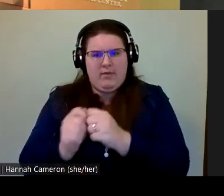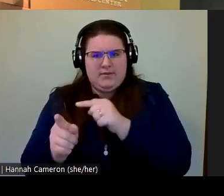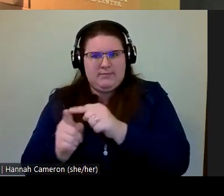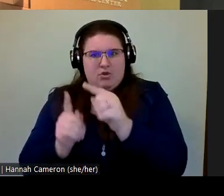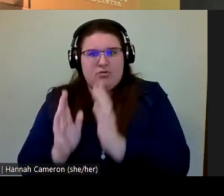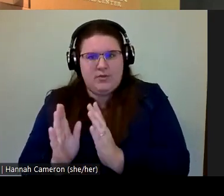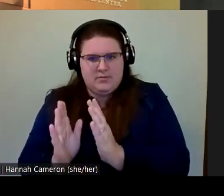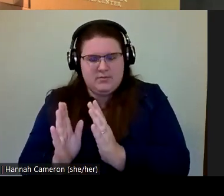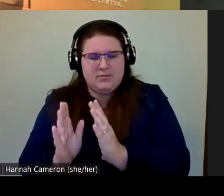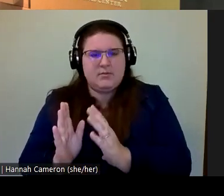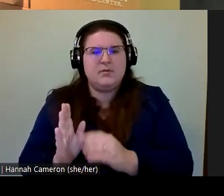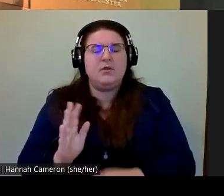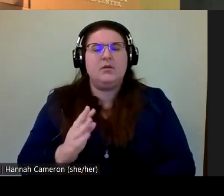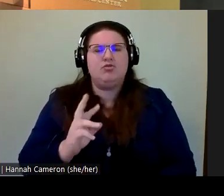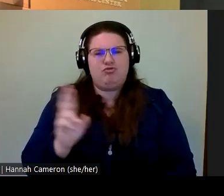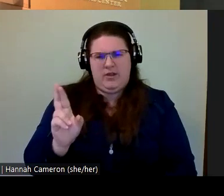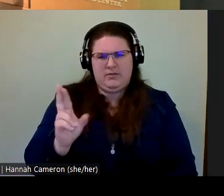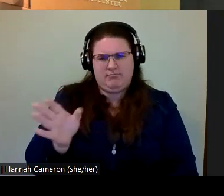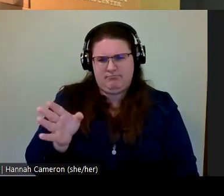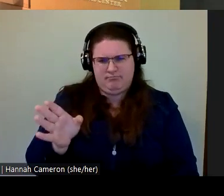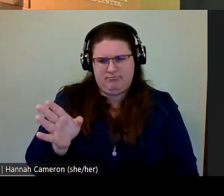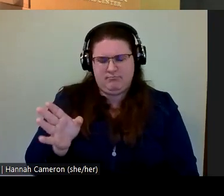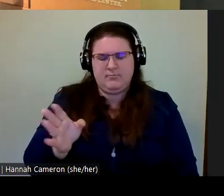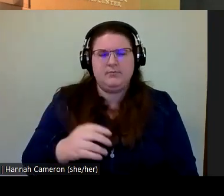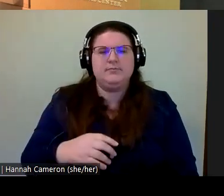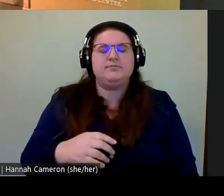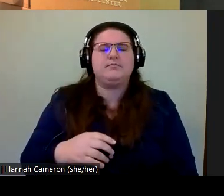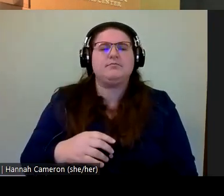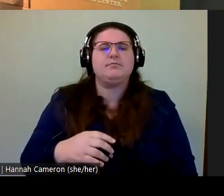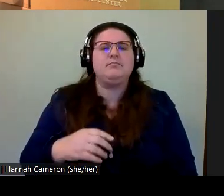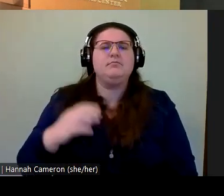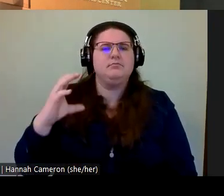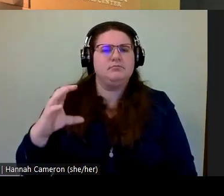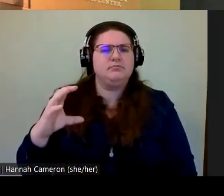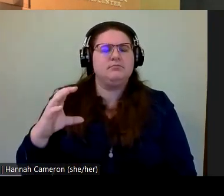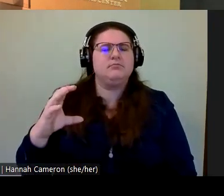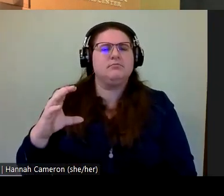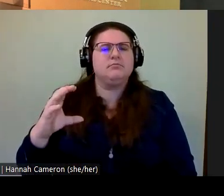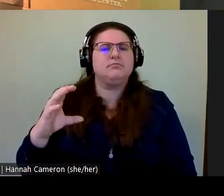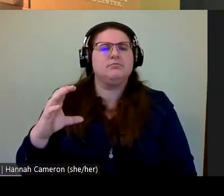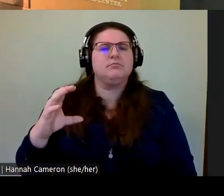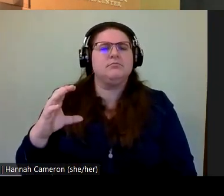you can see on the right side uh they had about uh three contacts with a psychiatrist and three